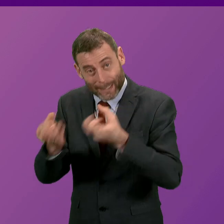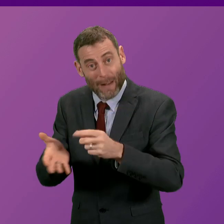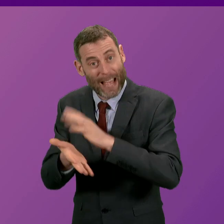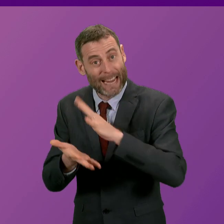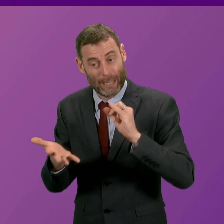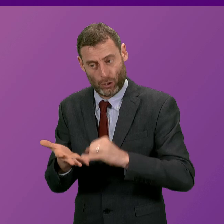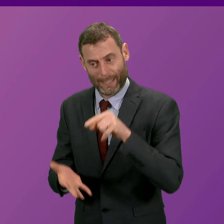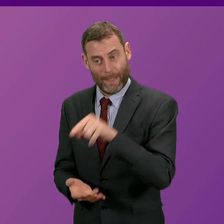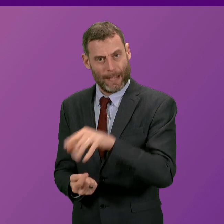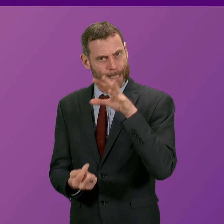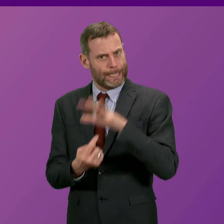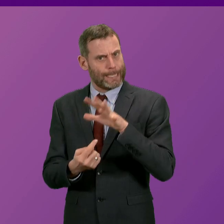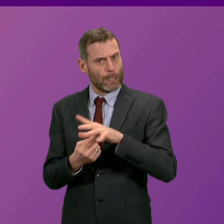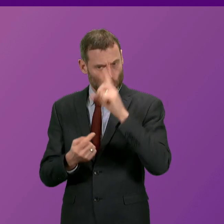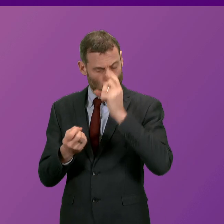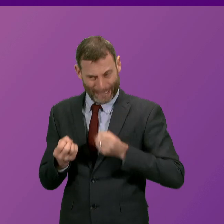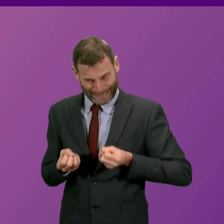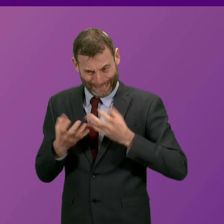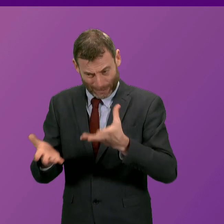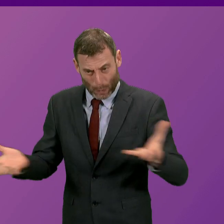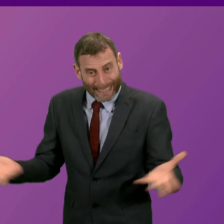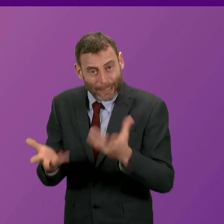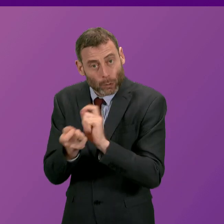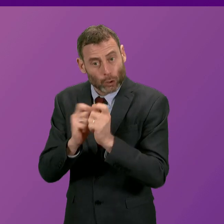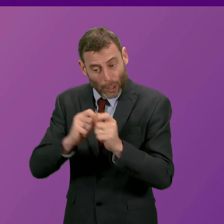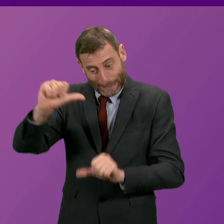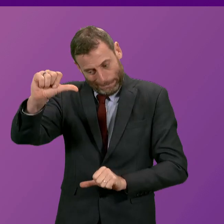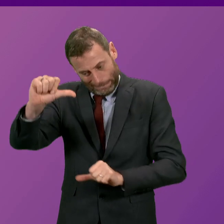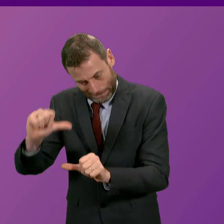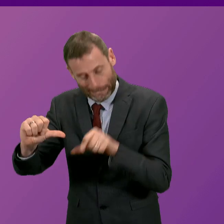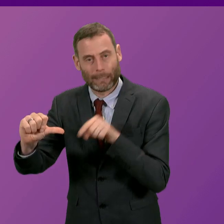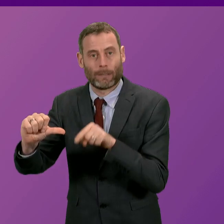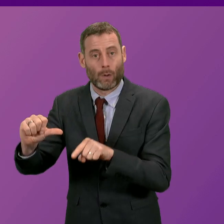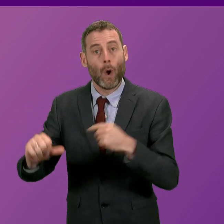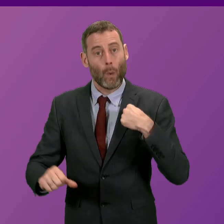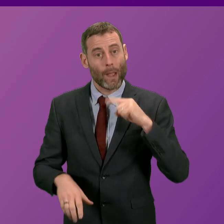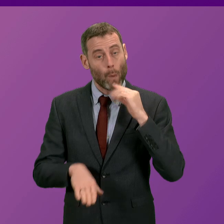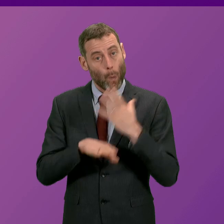very significant contribution to enabling that to happen. Ministers will work with health boards, as